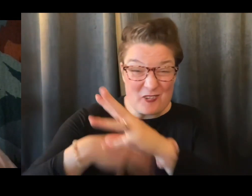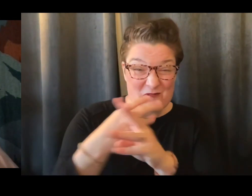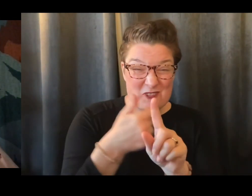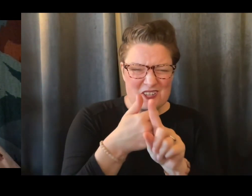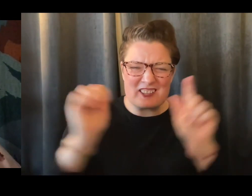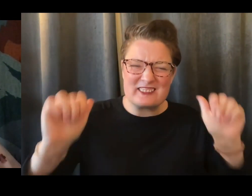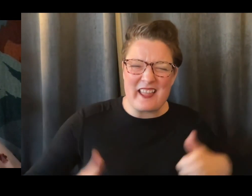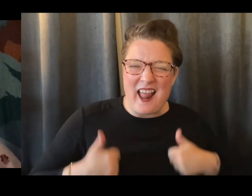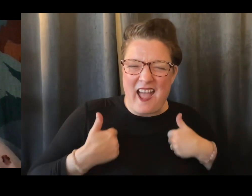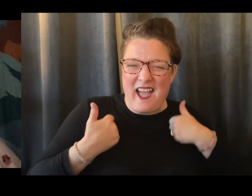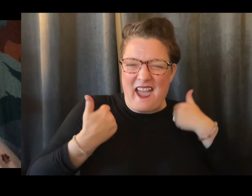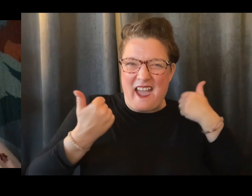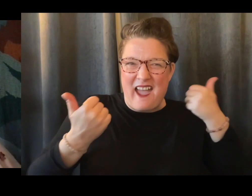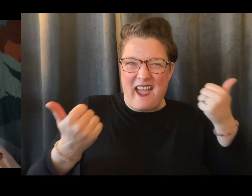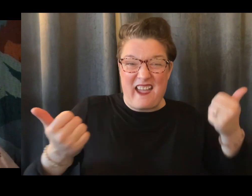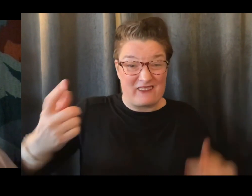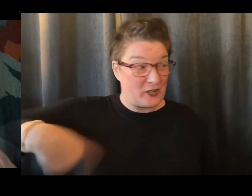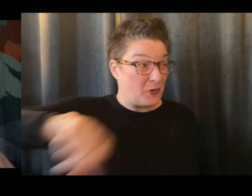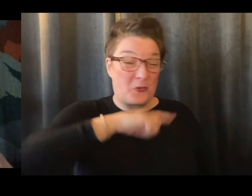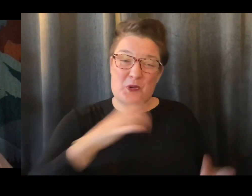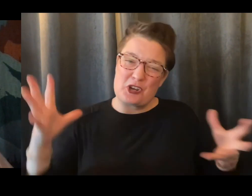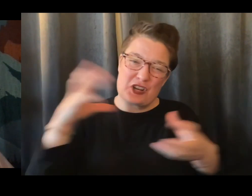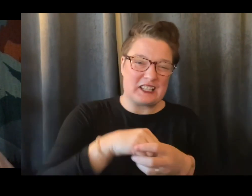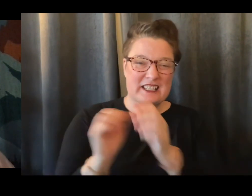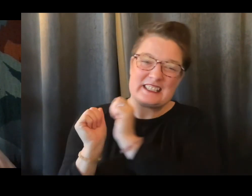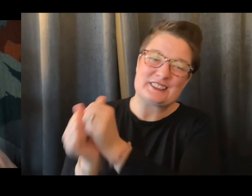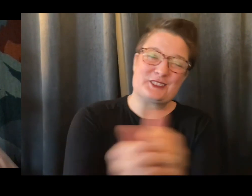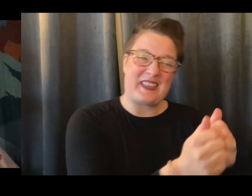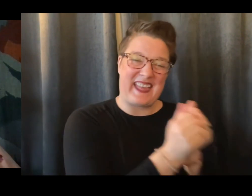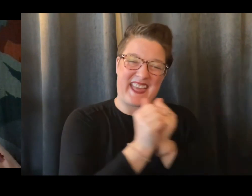Let's take it outside and into forever.